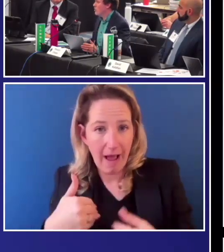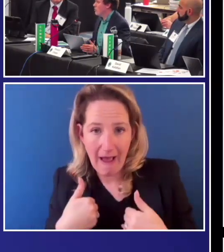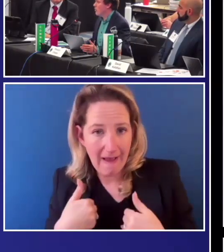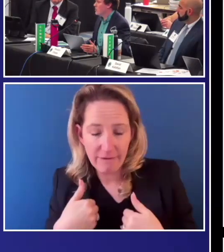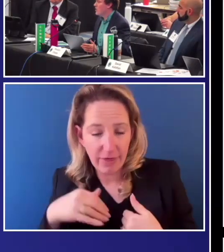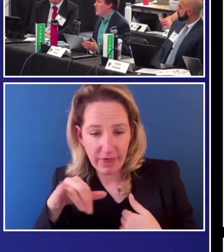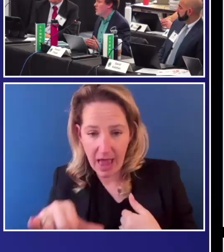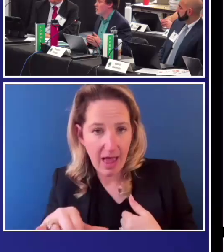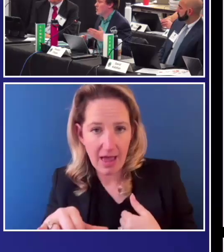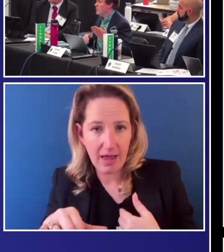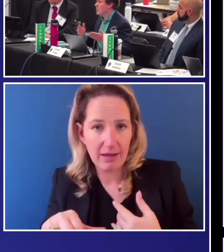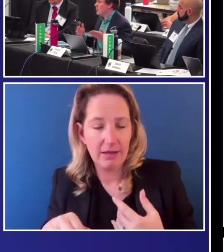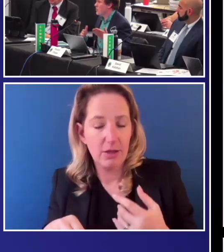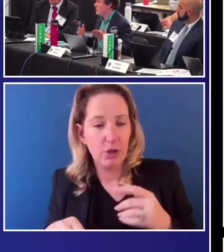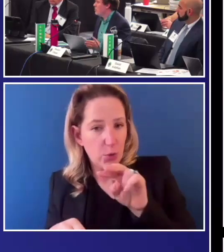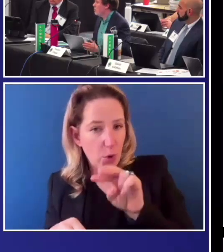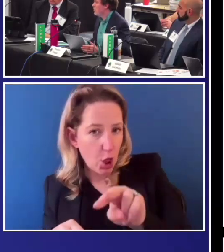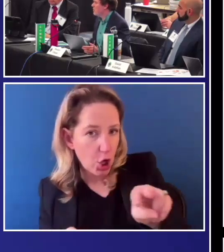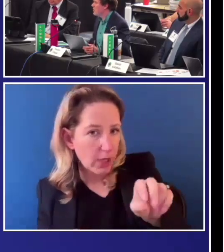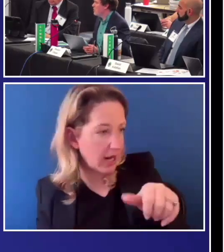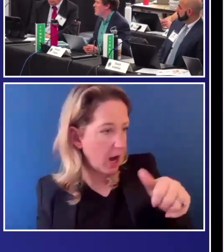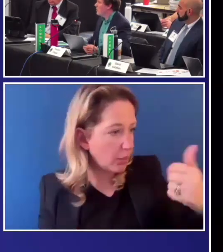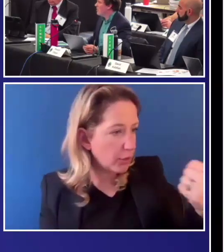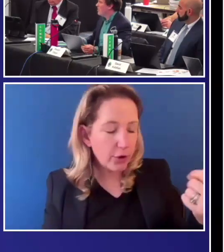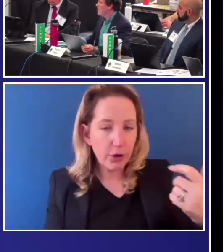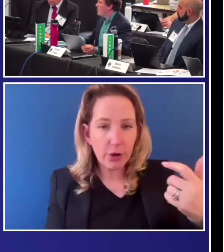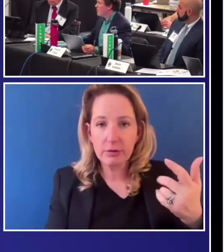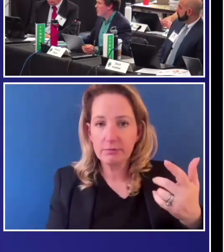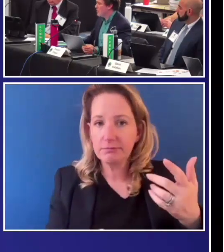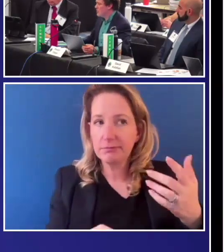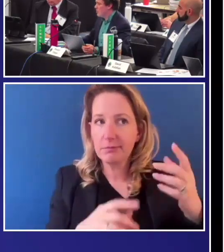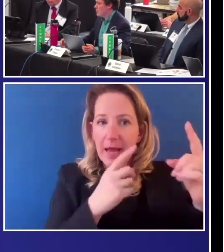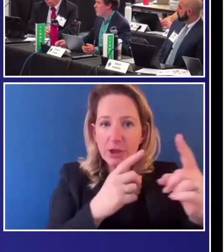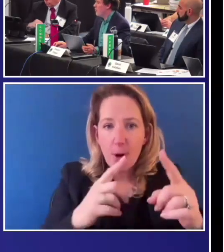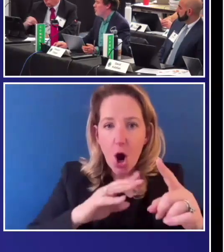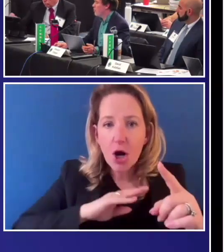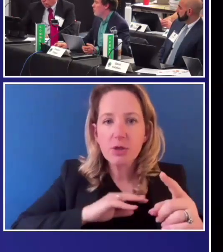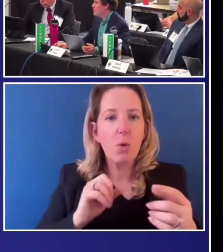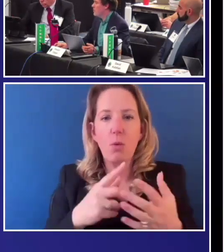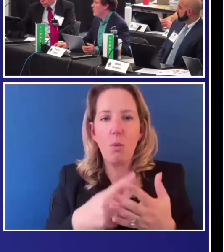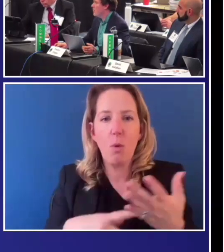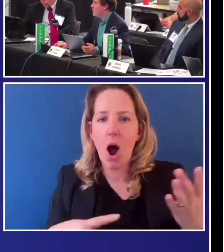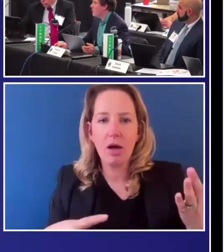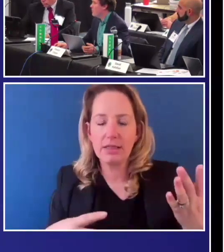benchmarks? Is there some sort of estimation process to get a better estimate? I'm just wondering how the Department's thinking about that.